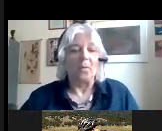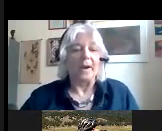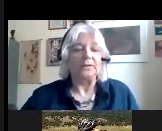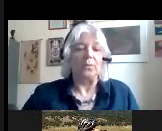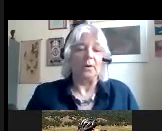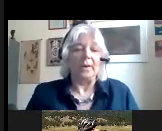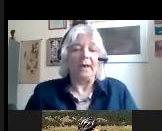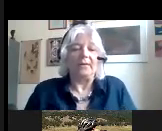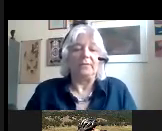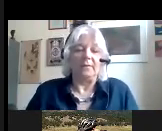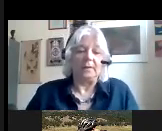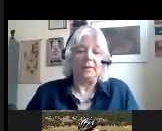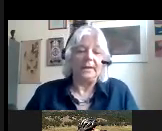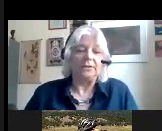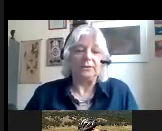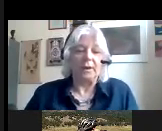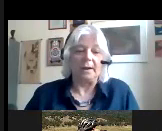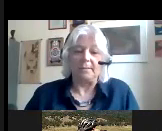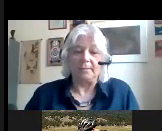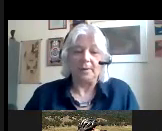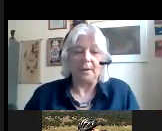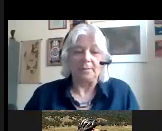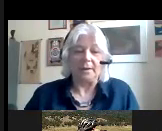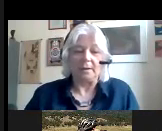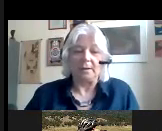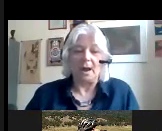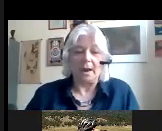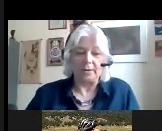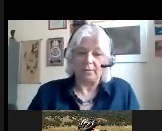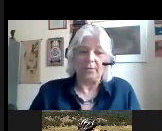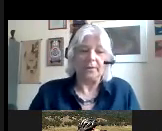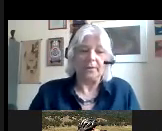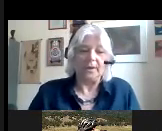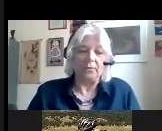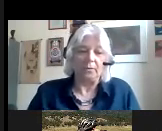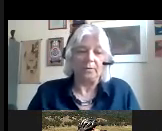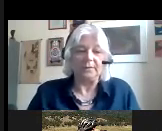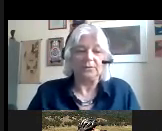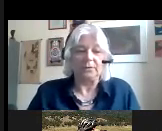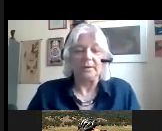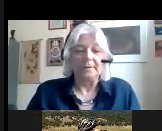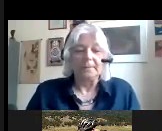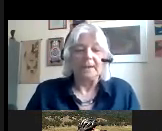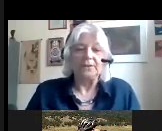But whites will have an easier time being hired with even a criminal history, and still hired